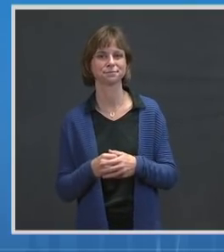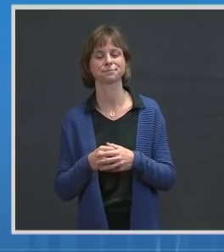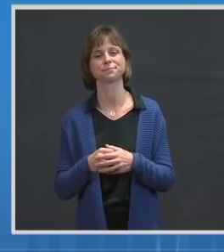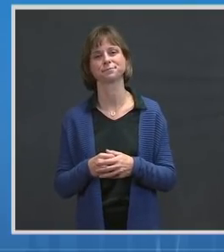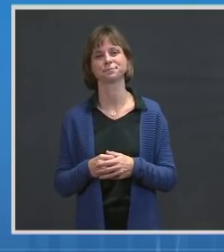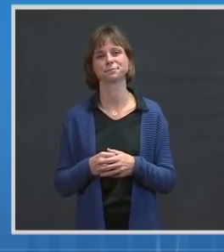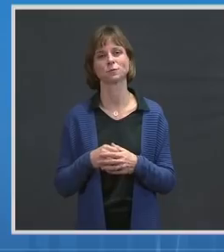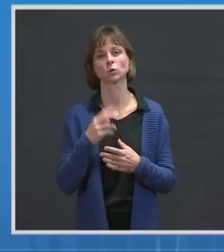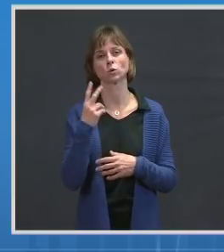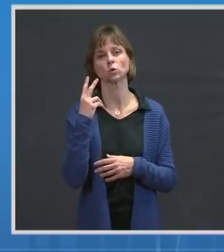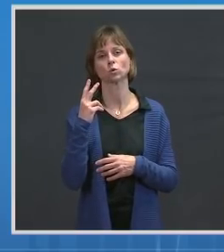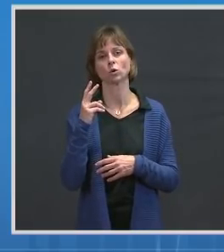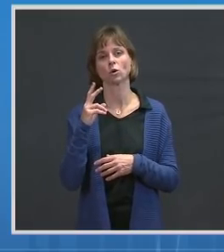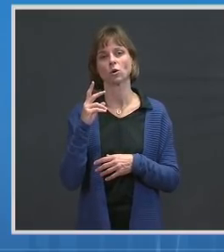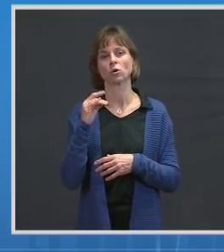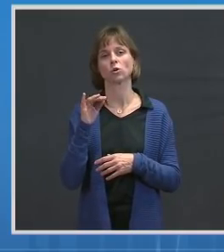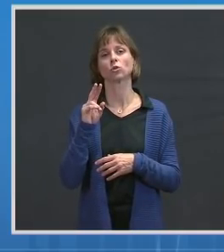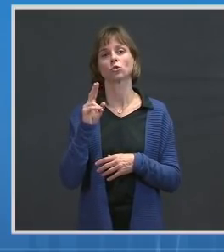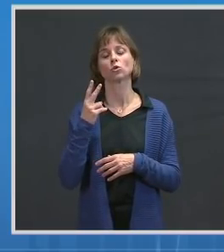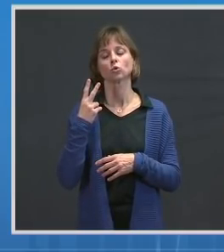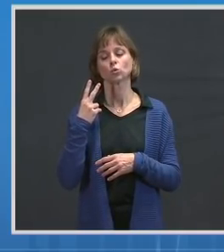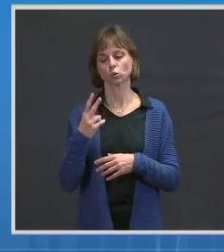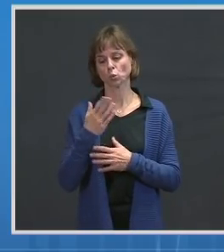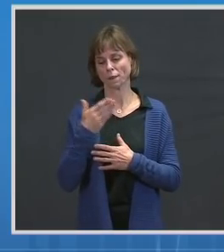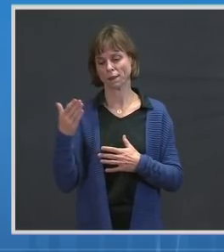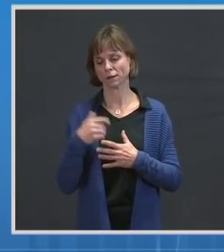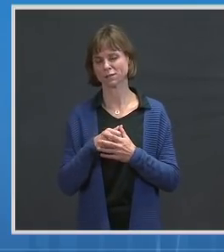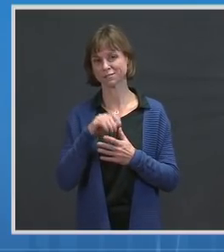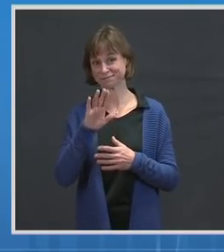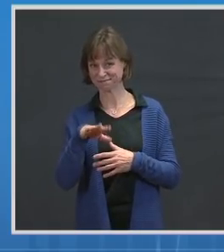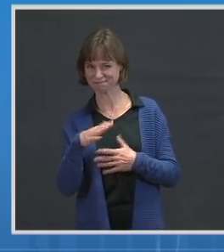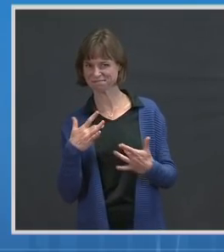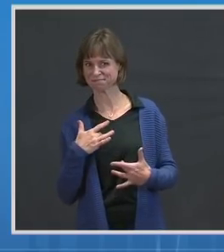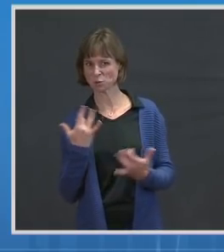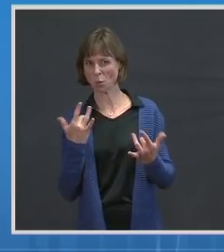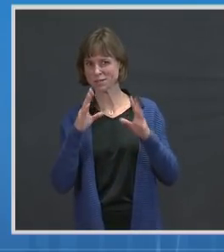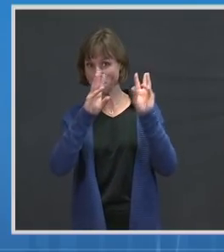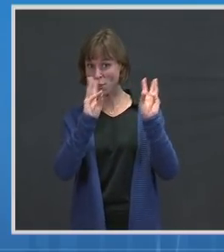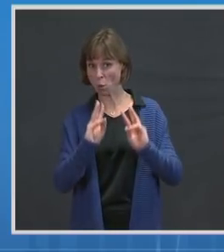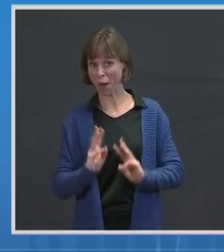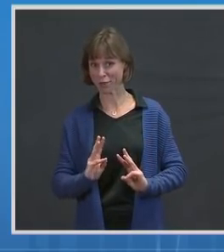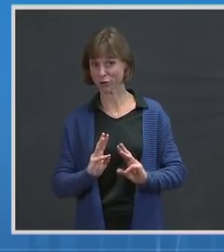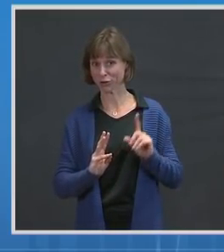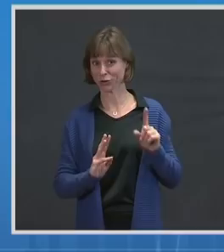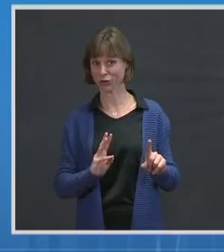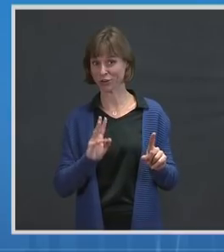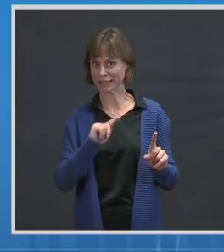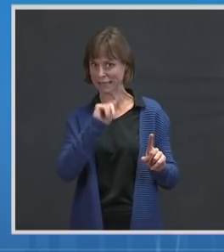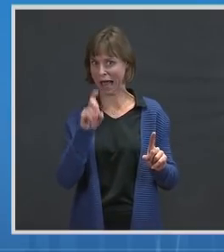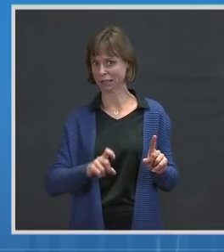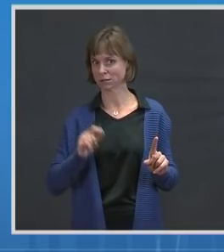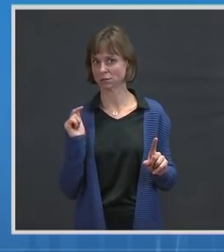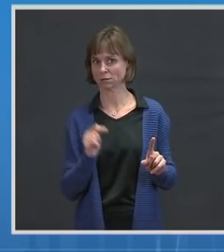First, can you give us a sense of how the weather situation, especially in Texas, might be affecting vaccine distribution